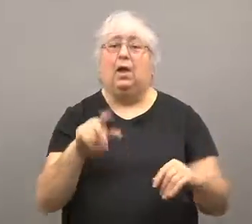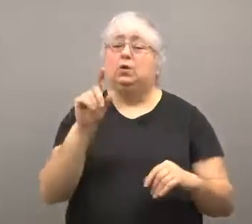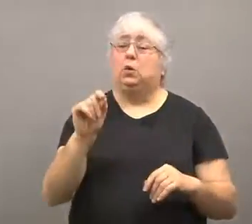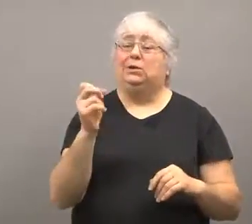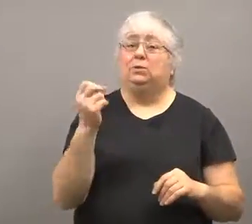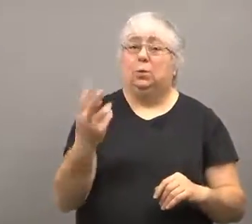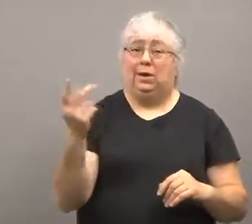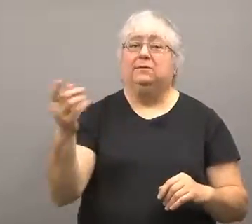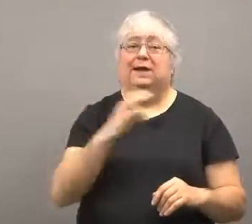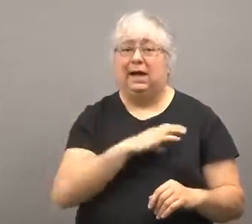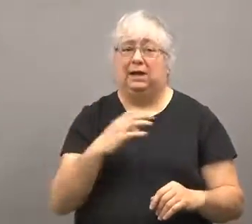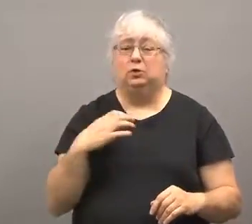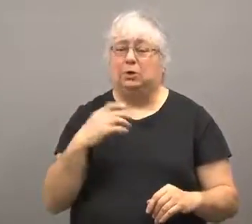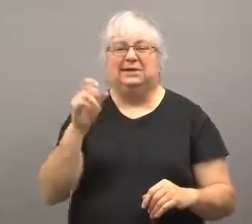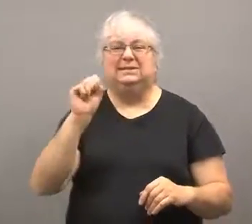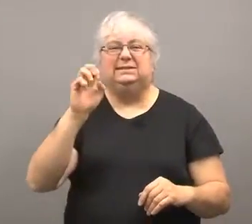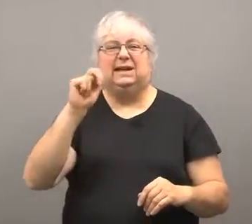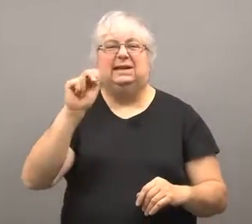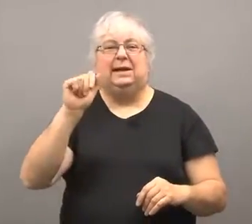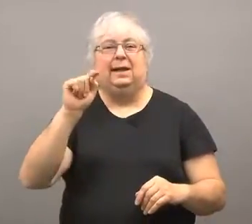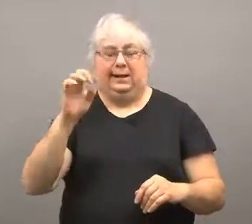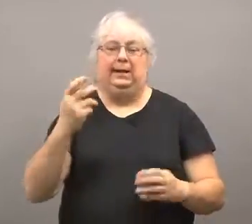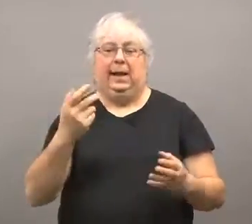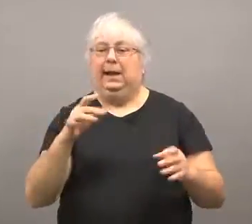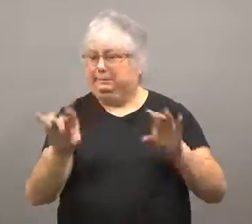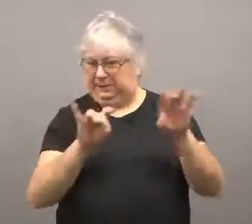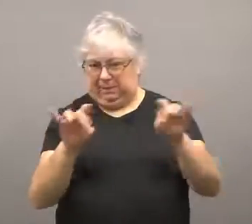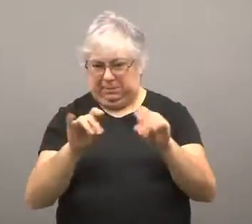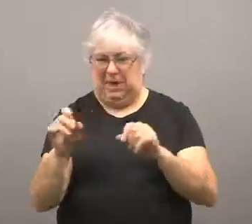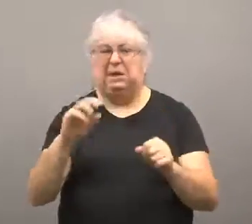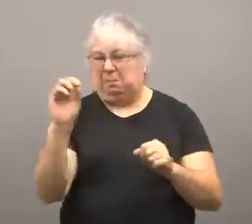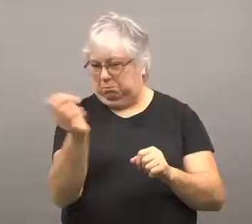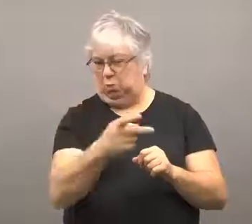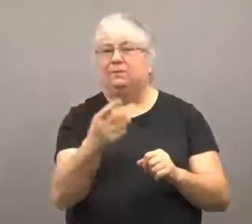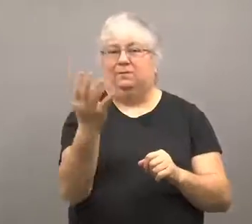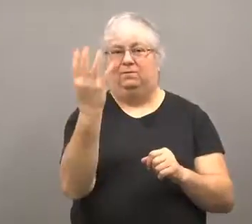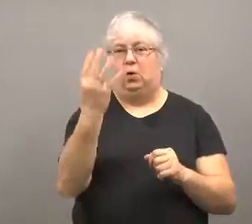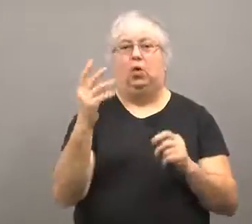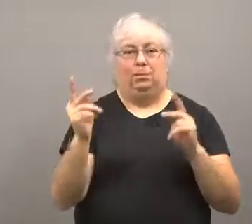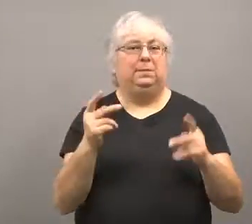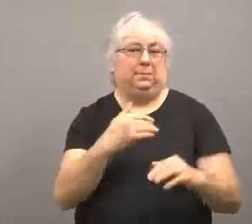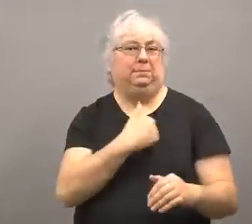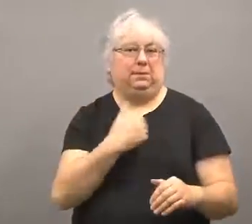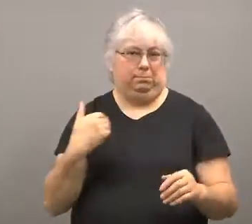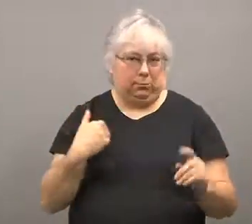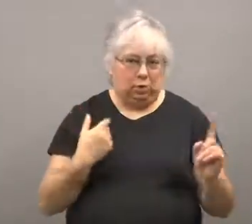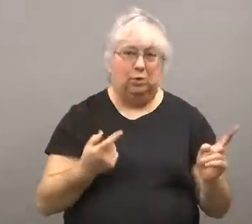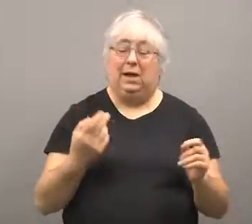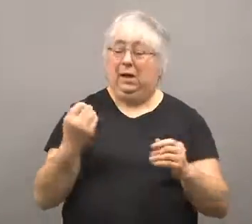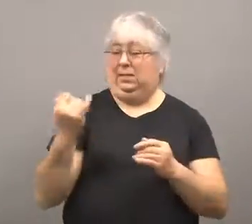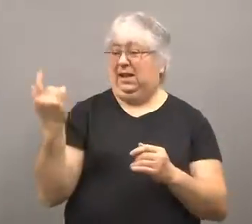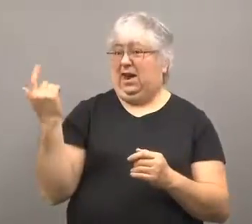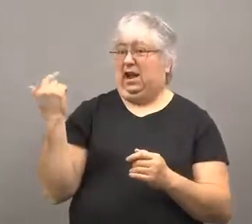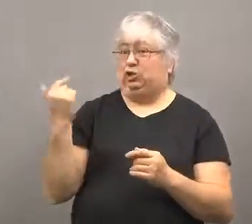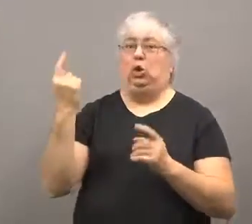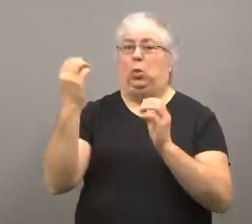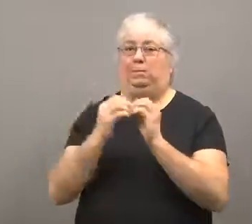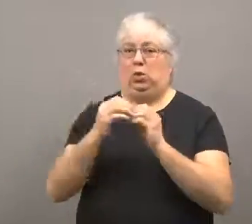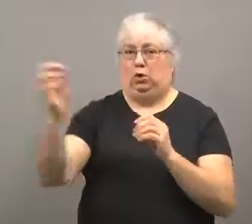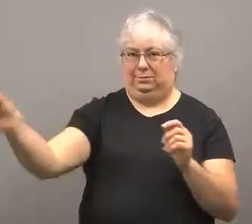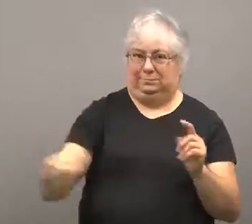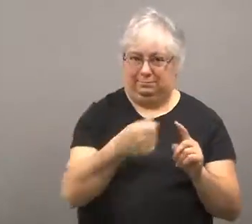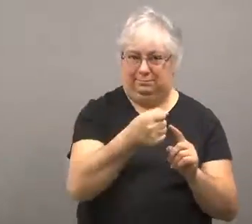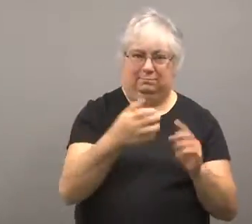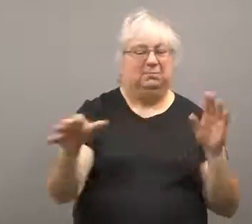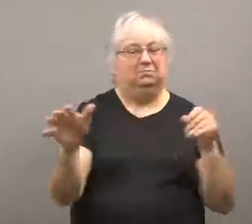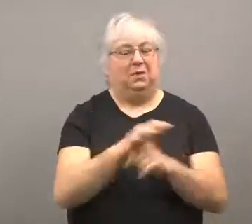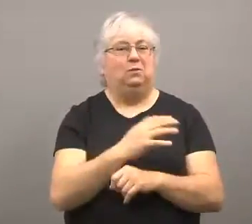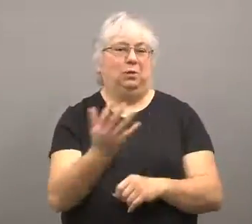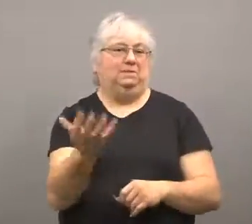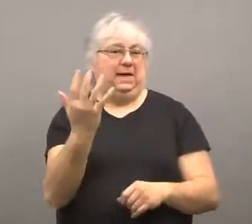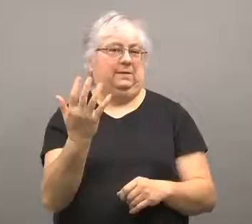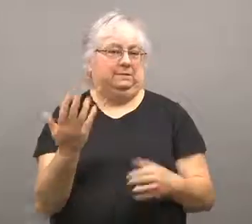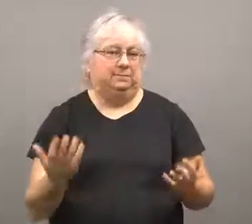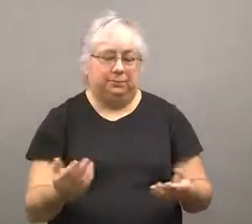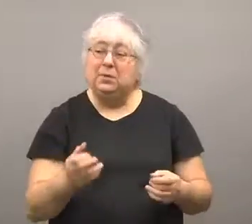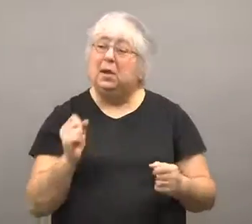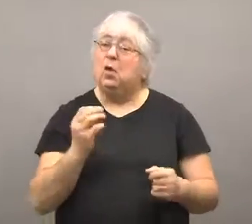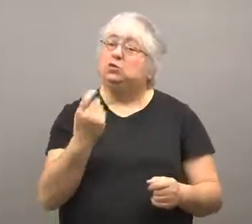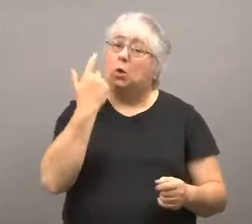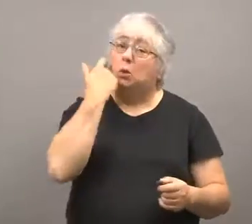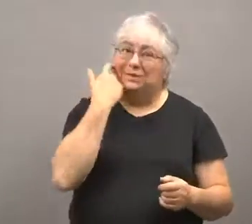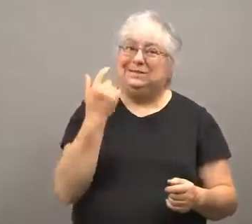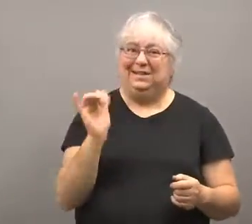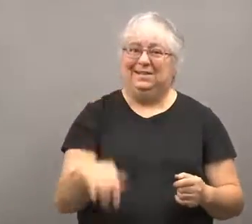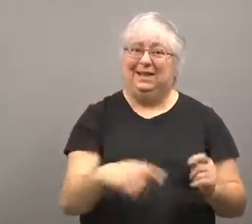The Senate confirmed four members in 2012, and one more in 2013.